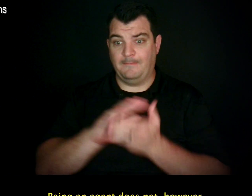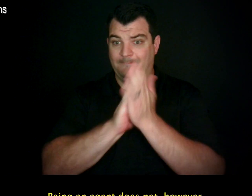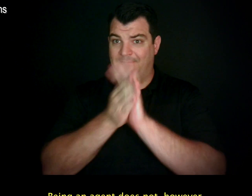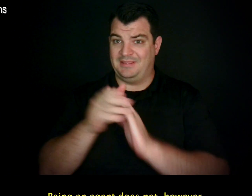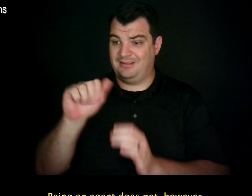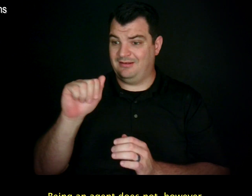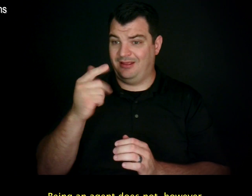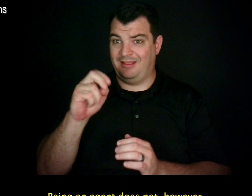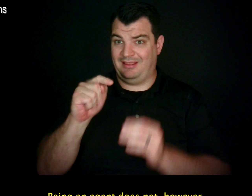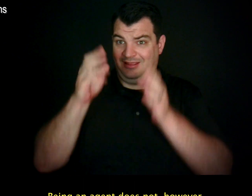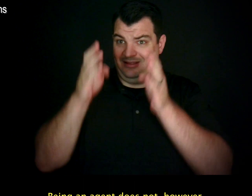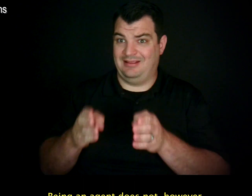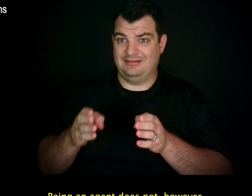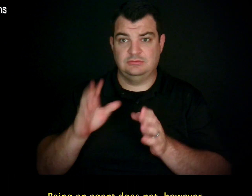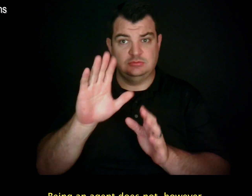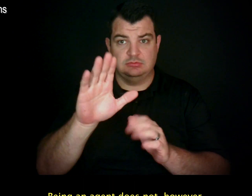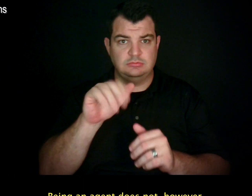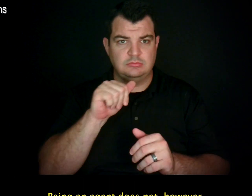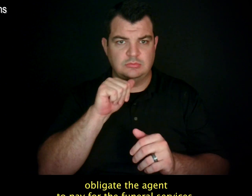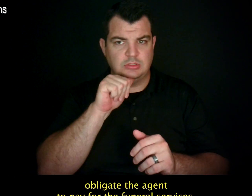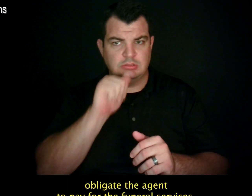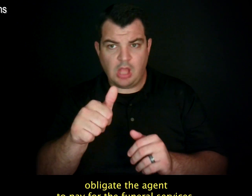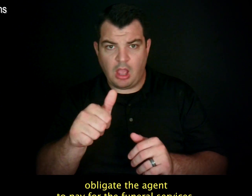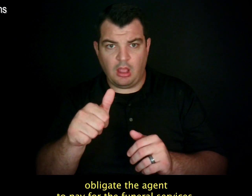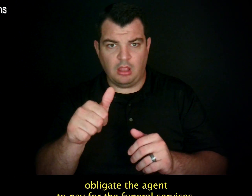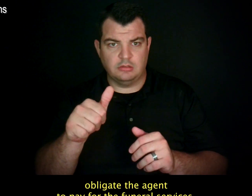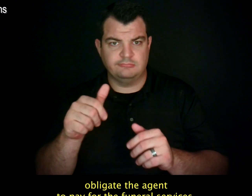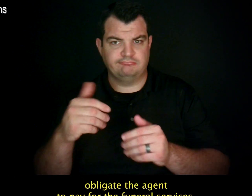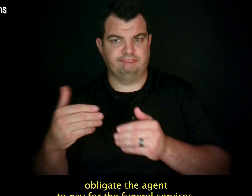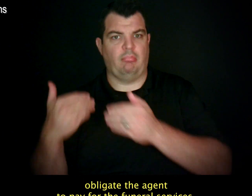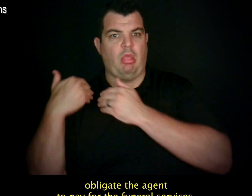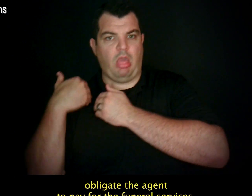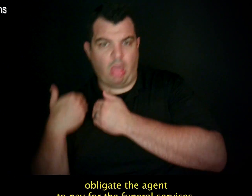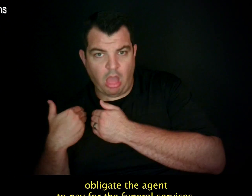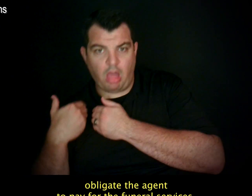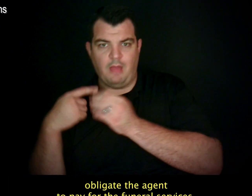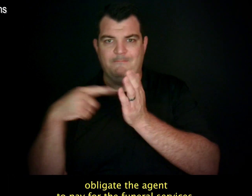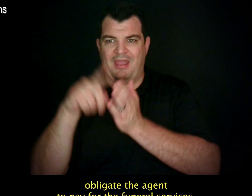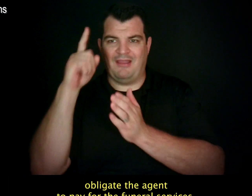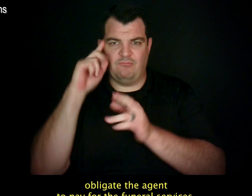Being an agent does not, however, obligate the agent to pay for the funeral services.